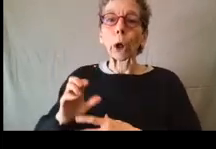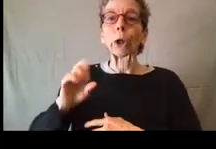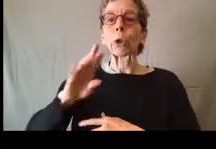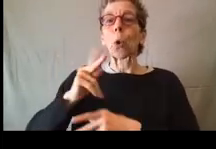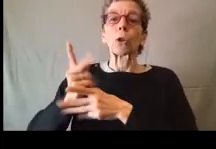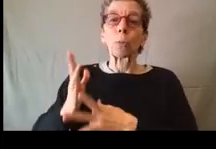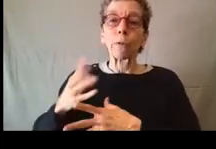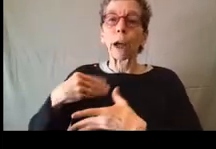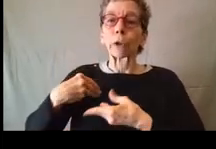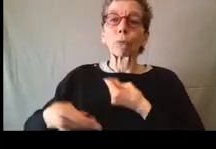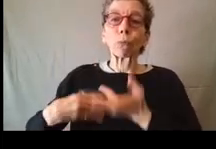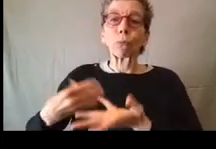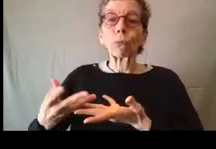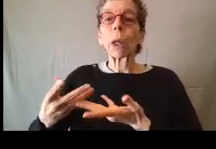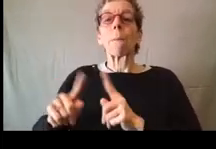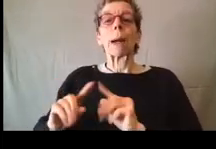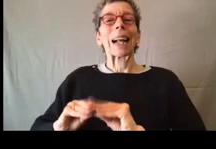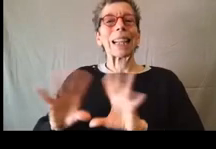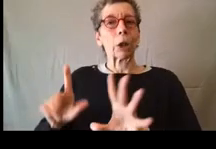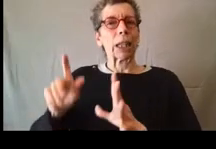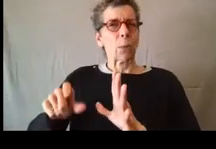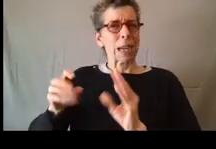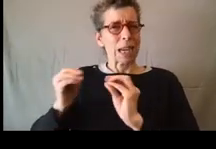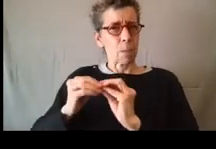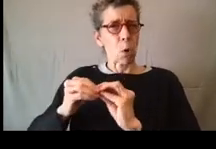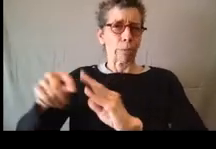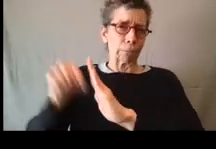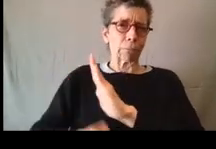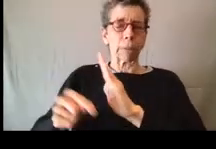there is a clear need to deepen the understanding of the ADA with the target population and